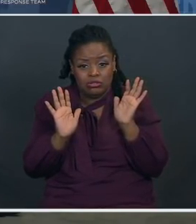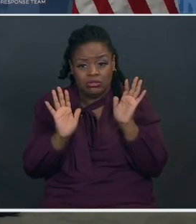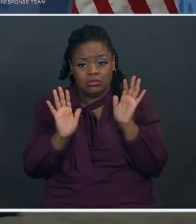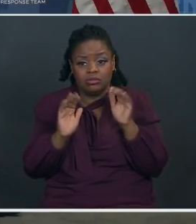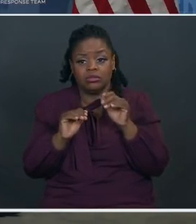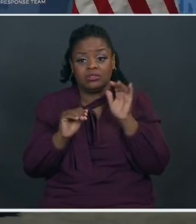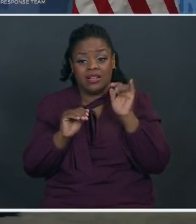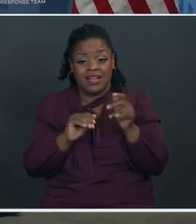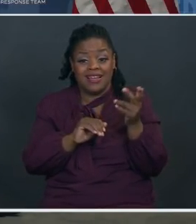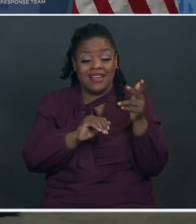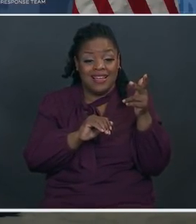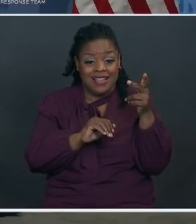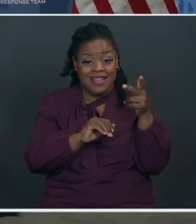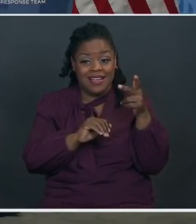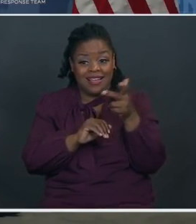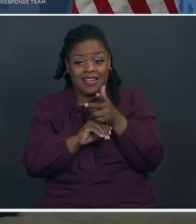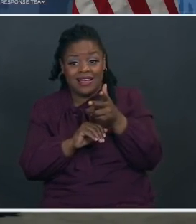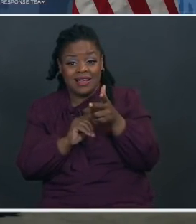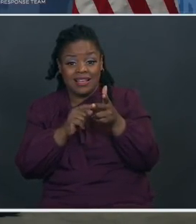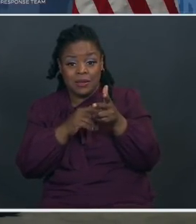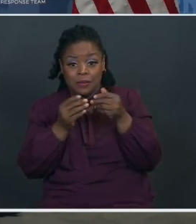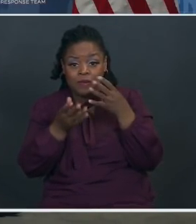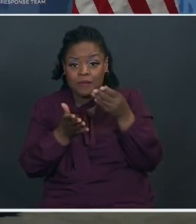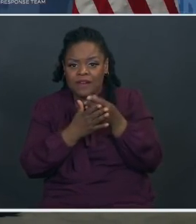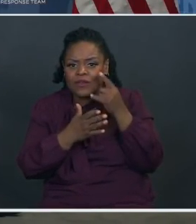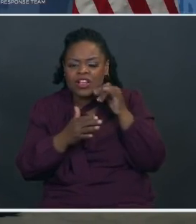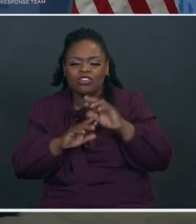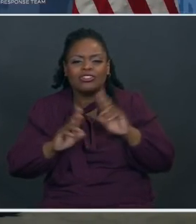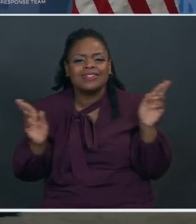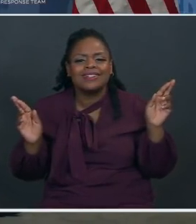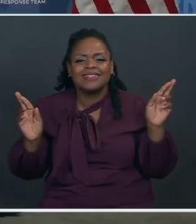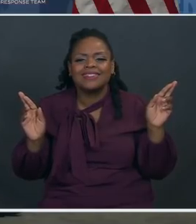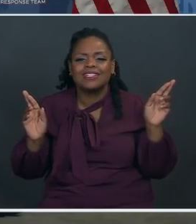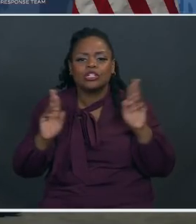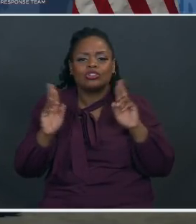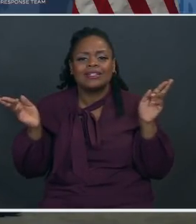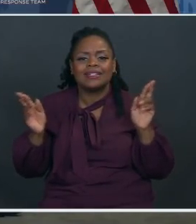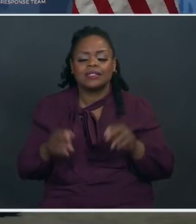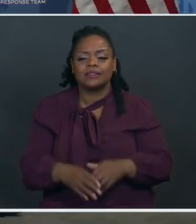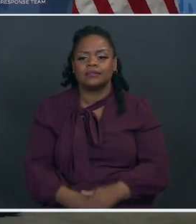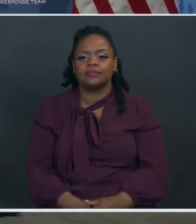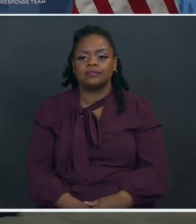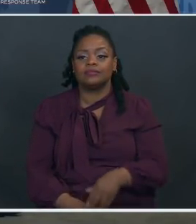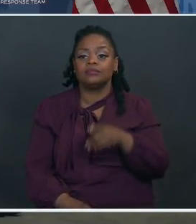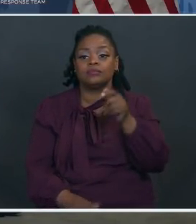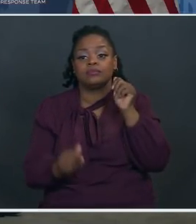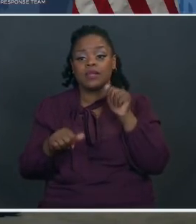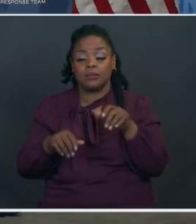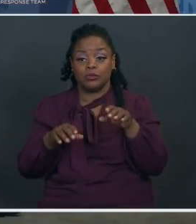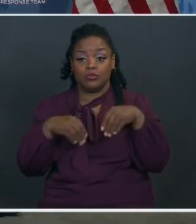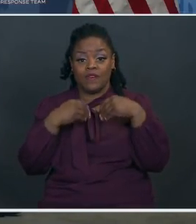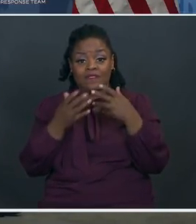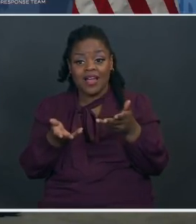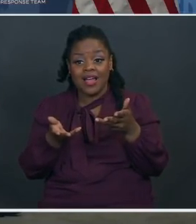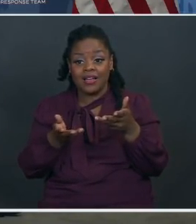So, in order to get all Americans vaccinated, we need Congress to provide funds for vaccination.